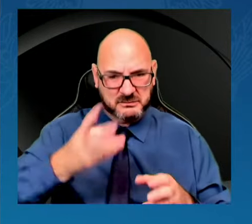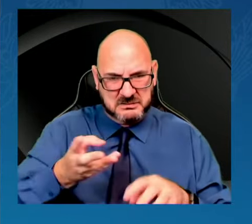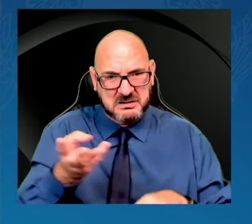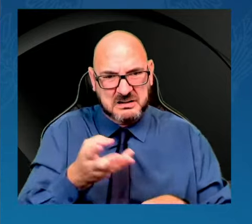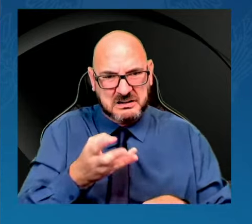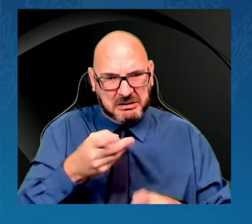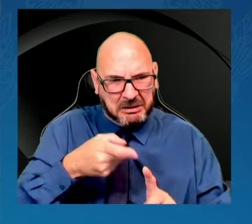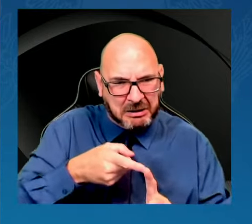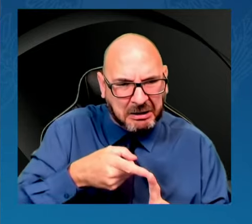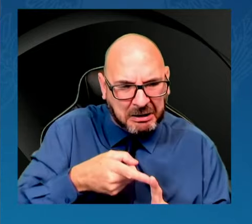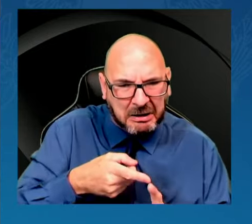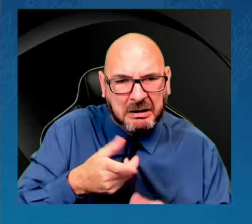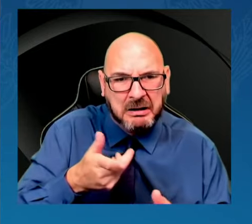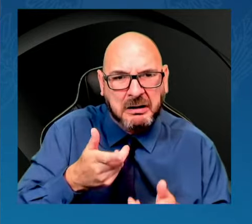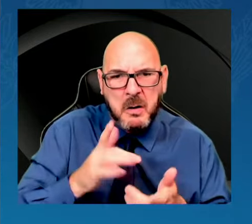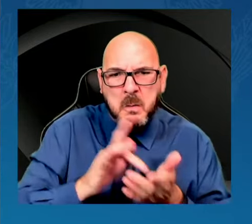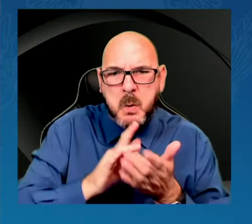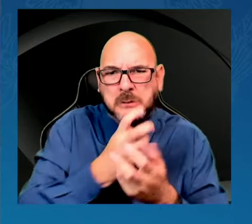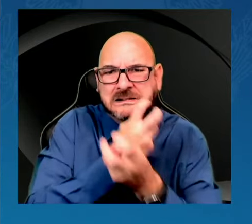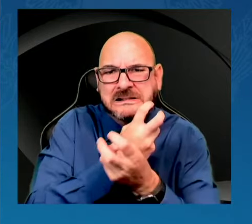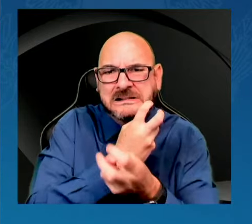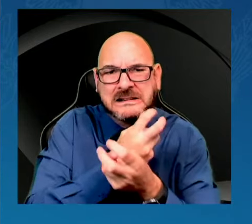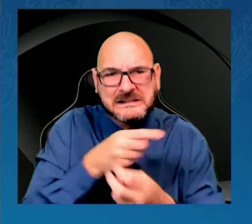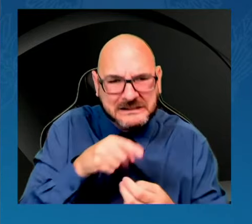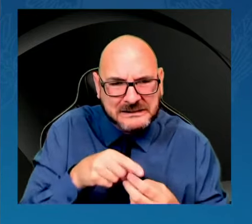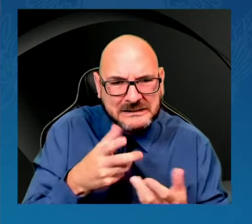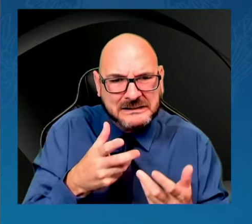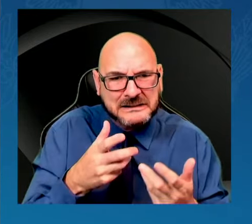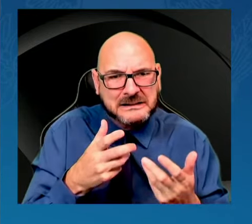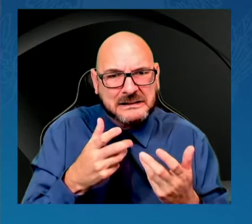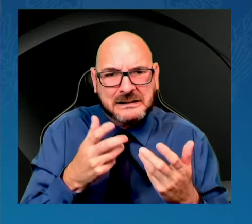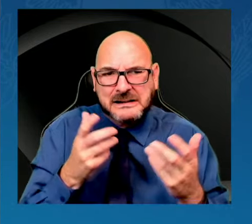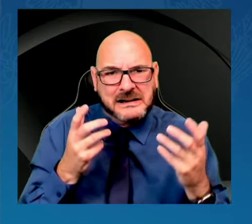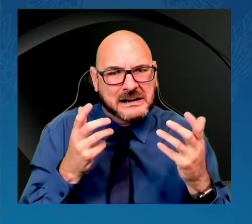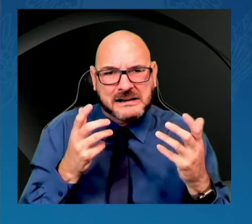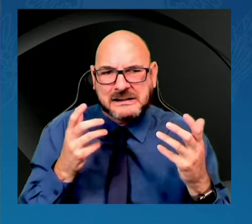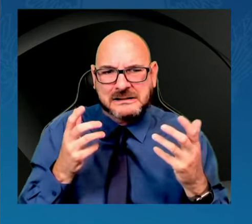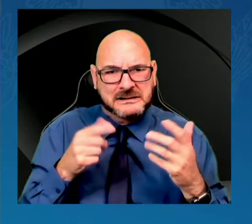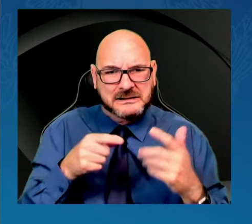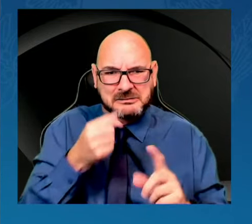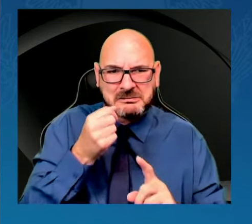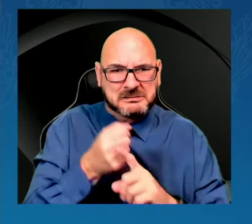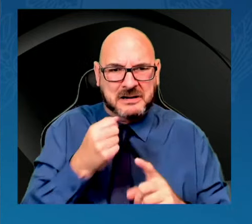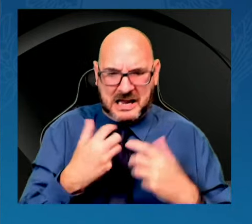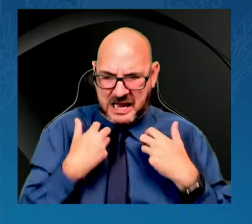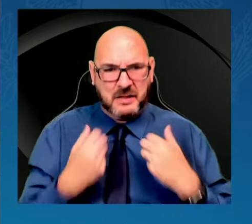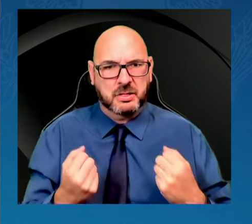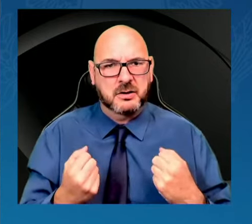and has extreme impact on the health, in particular of children and vulnerable populations,